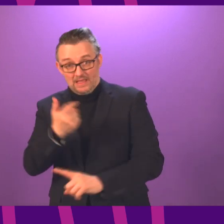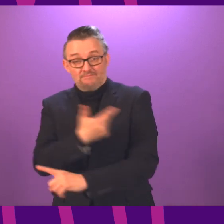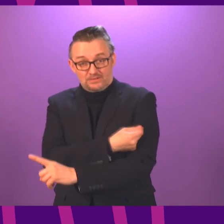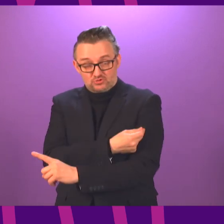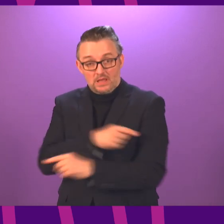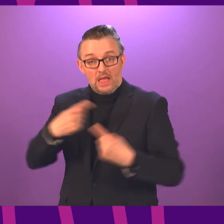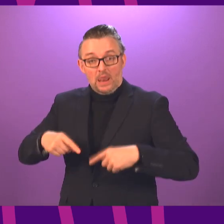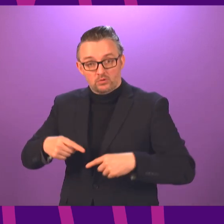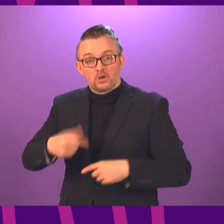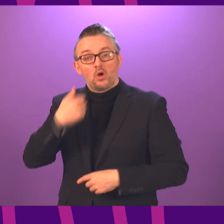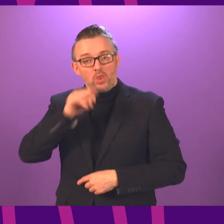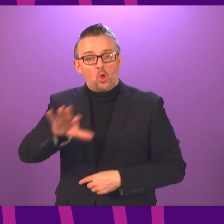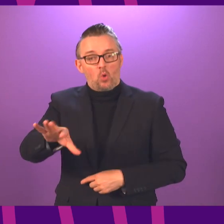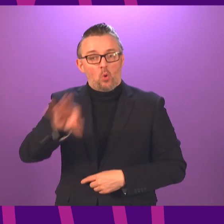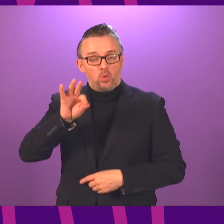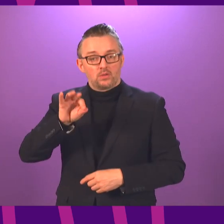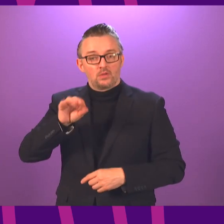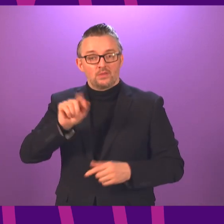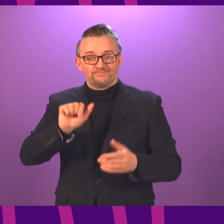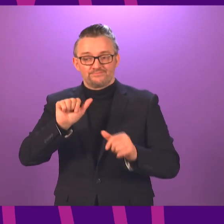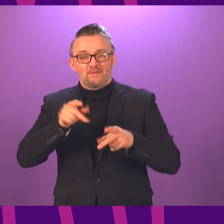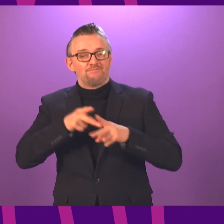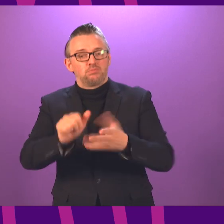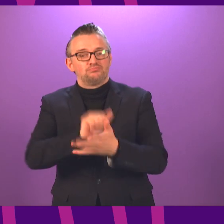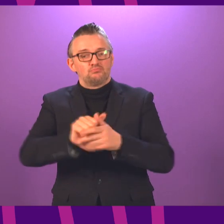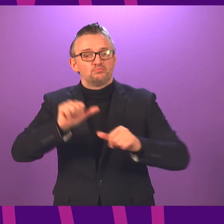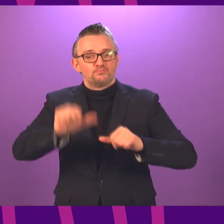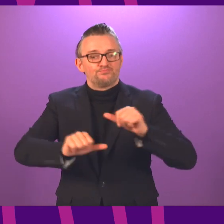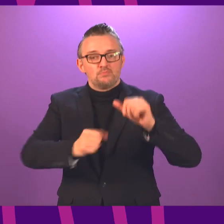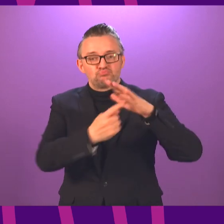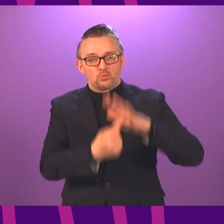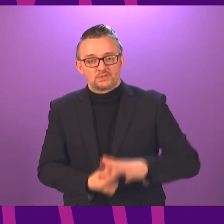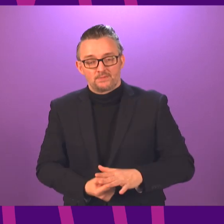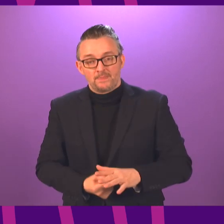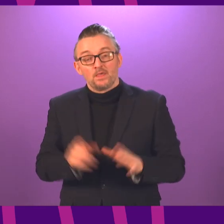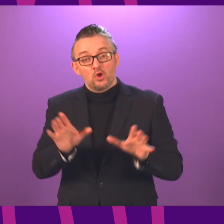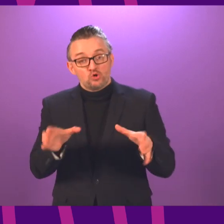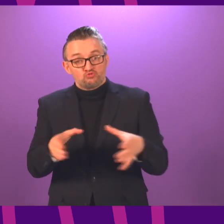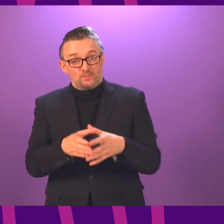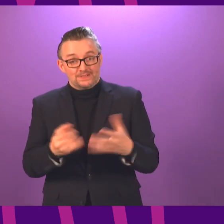vaccination in the priority order that we are following. Group 6, which is being vaccinated